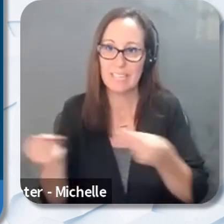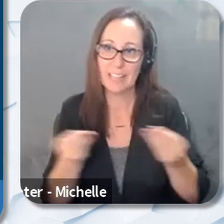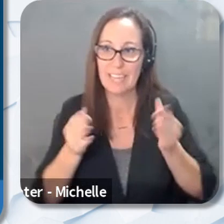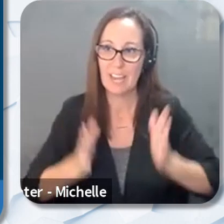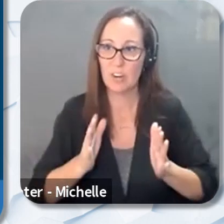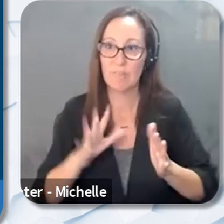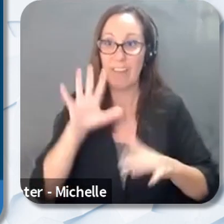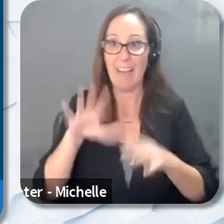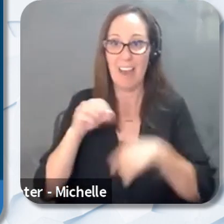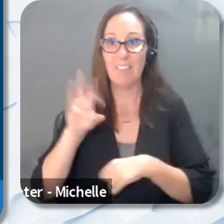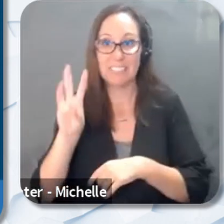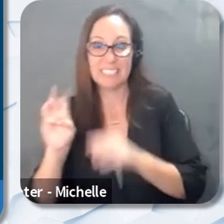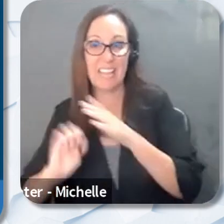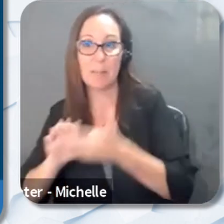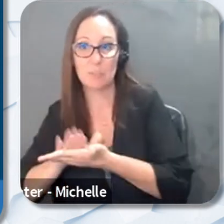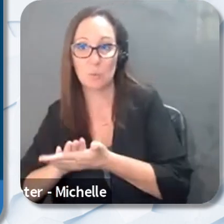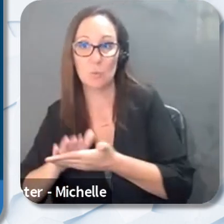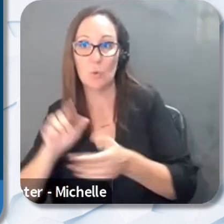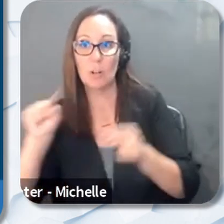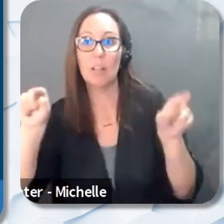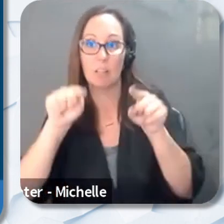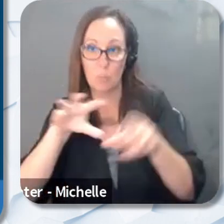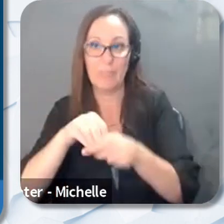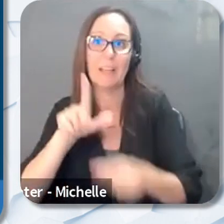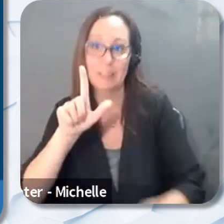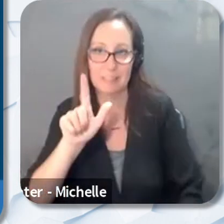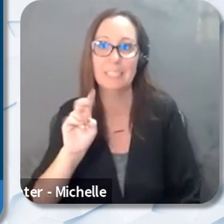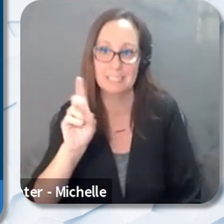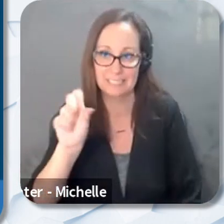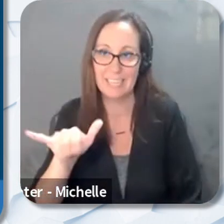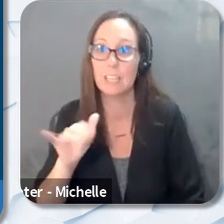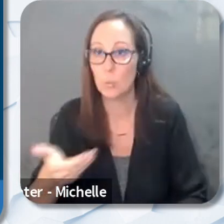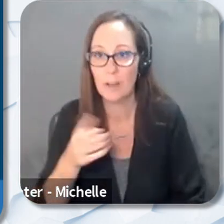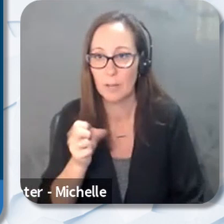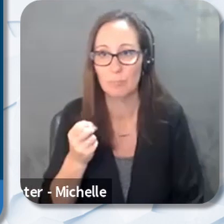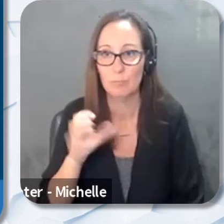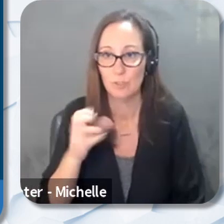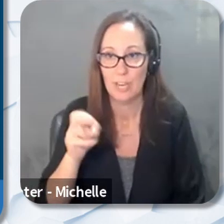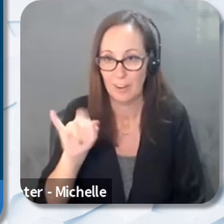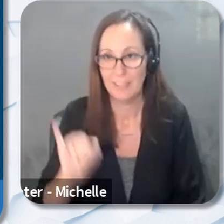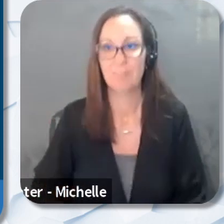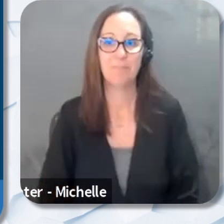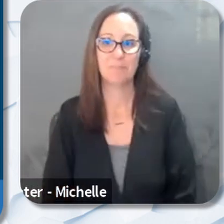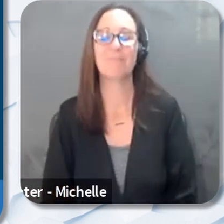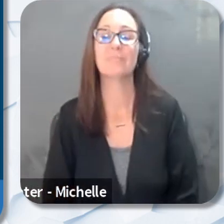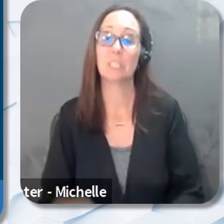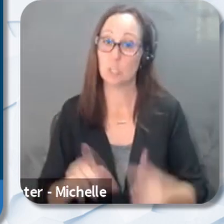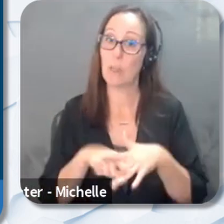elementary school sites located in Lindsay welcome sherry. So let's begin with our first question.